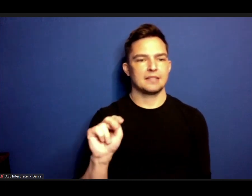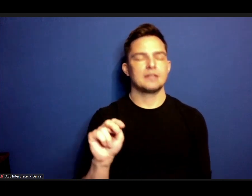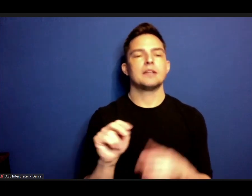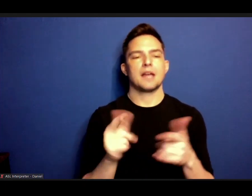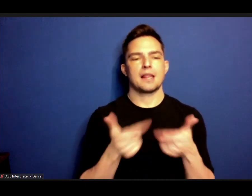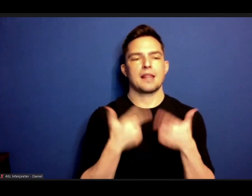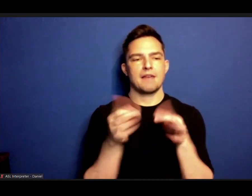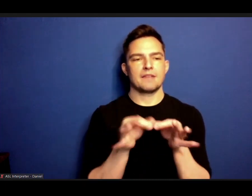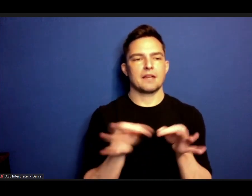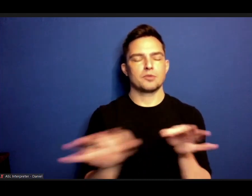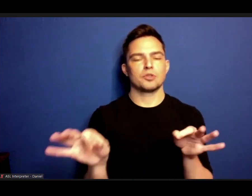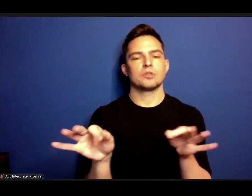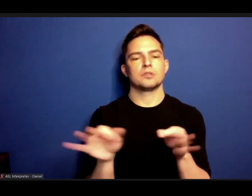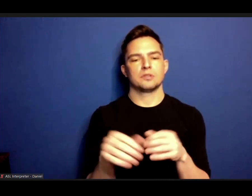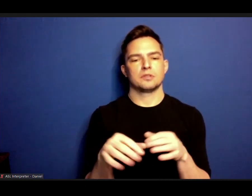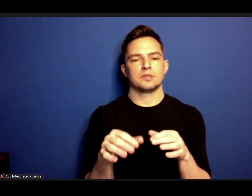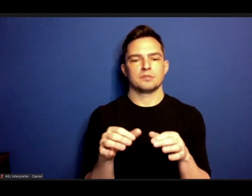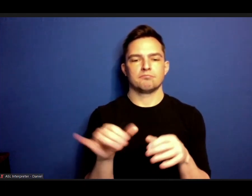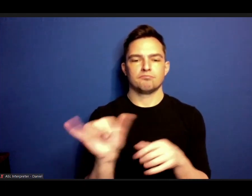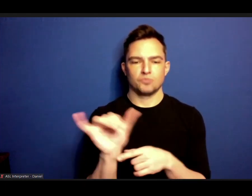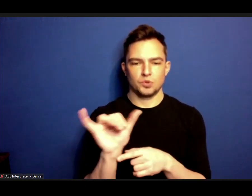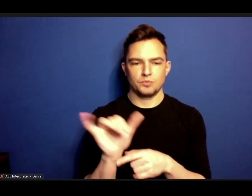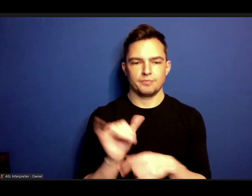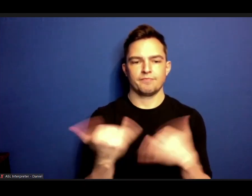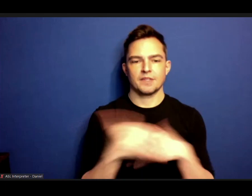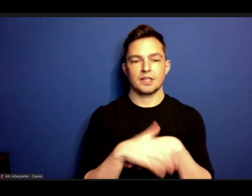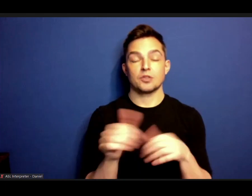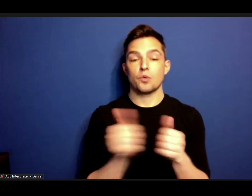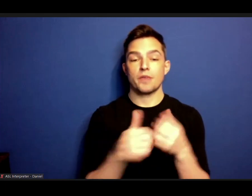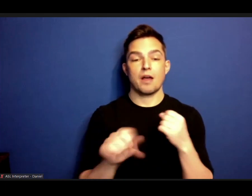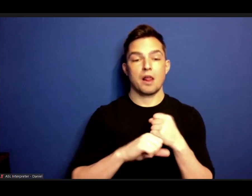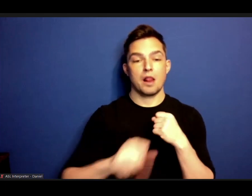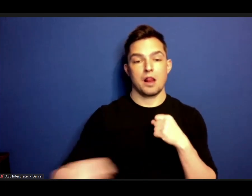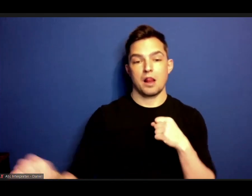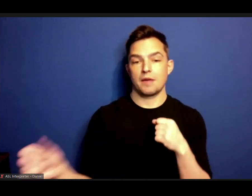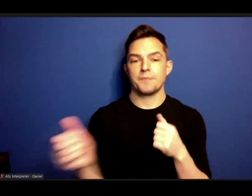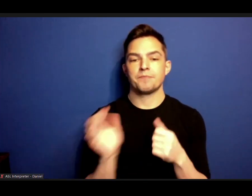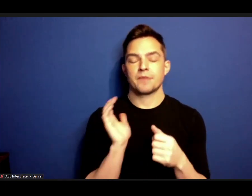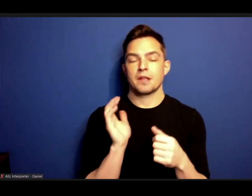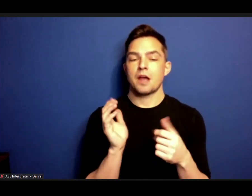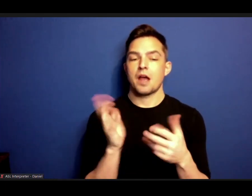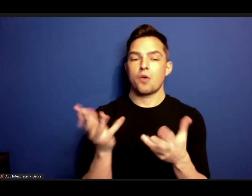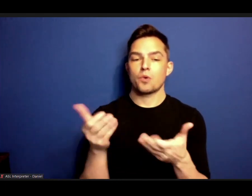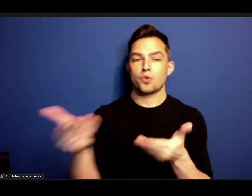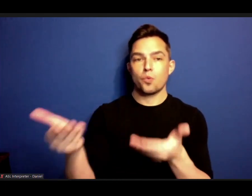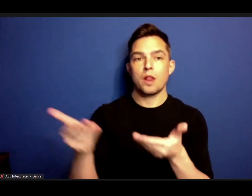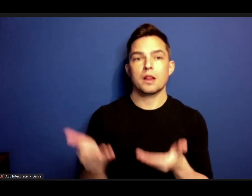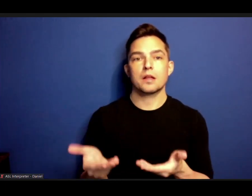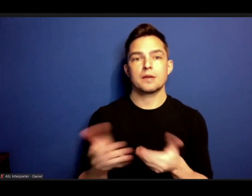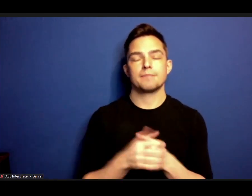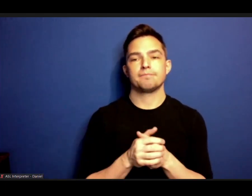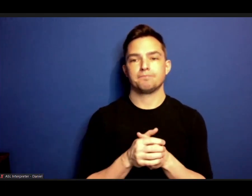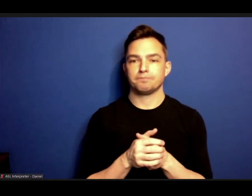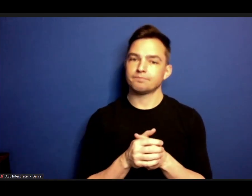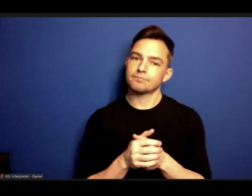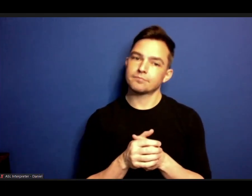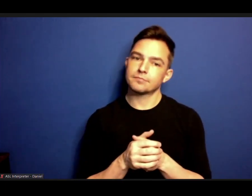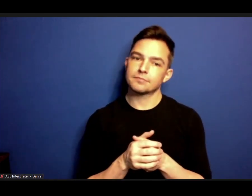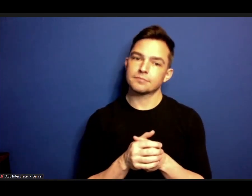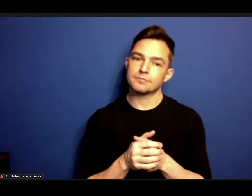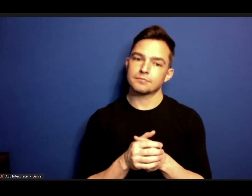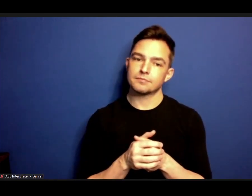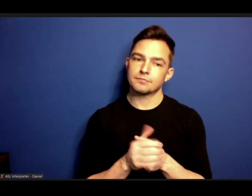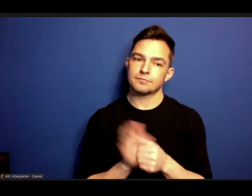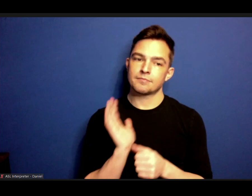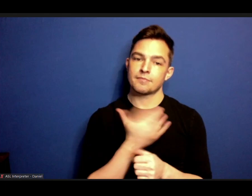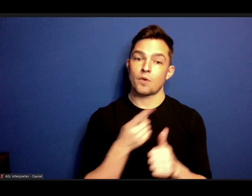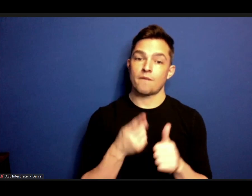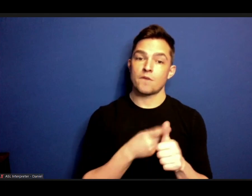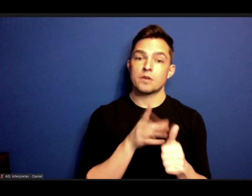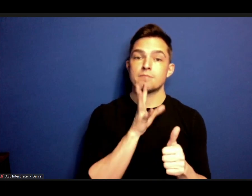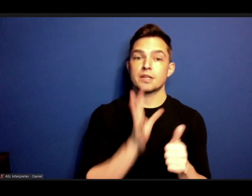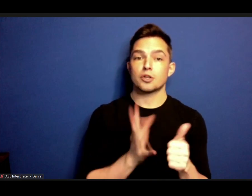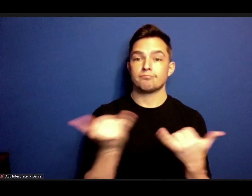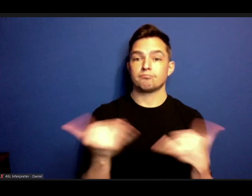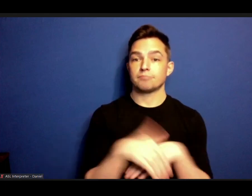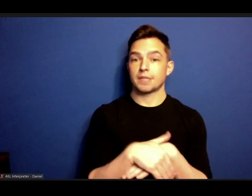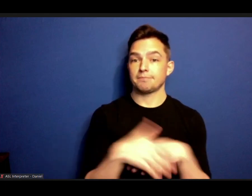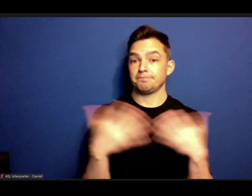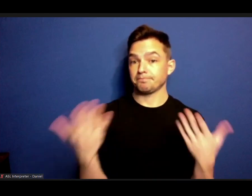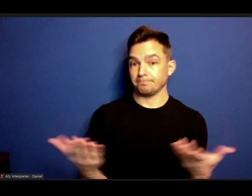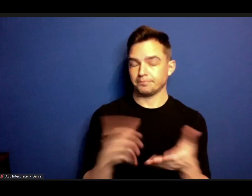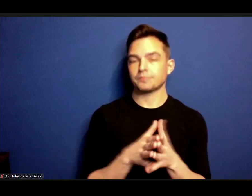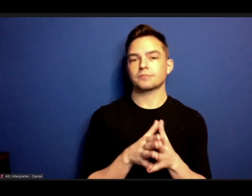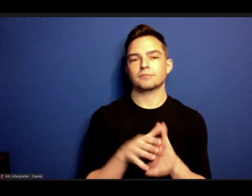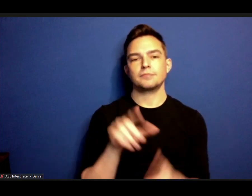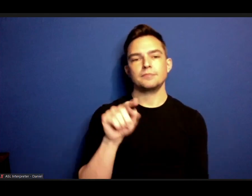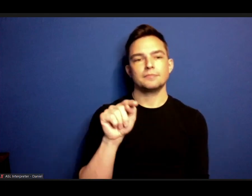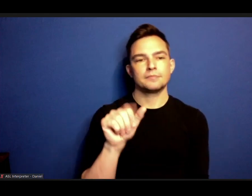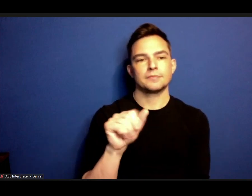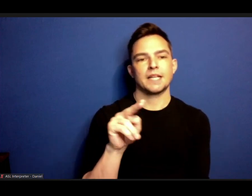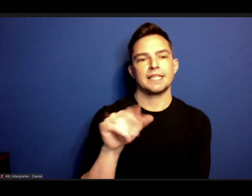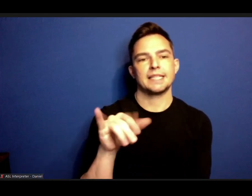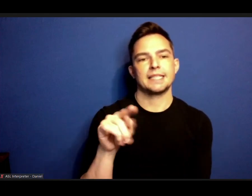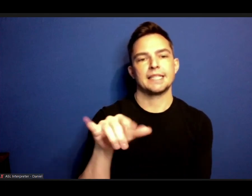So with no further ado, I'd like to welcome our first speaker this evening. Tanitia Munroe.